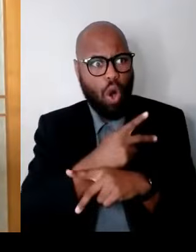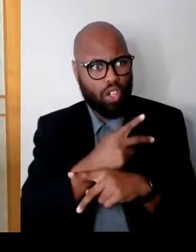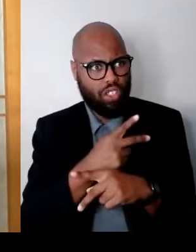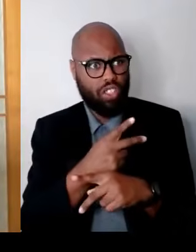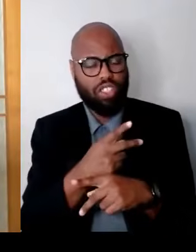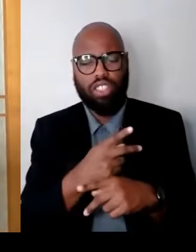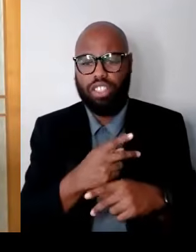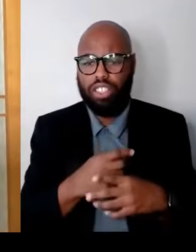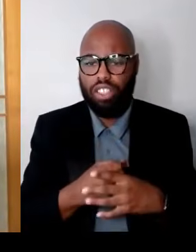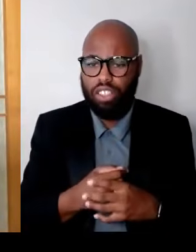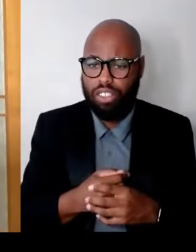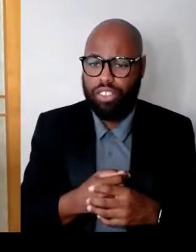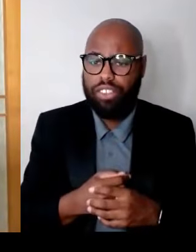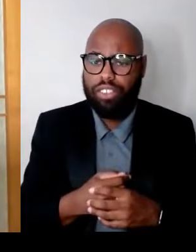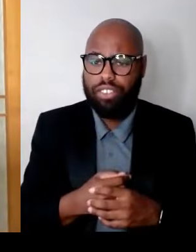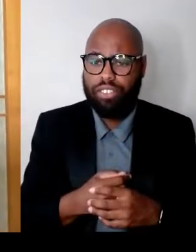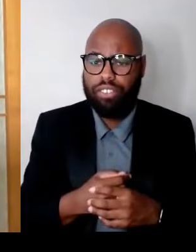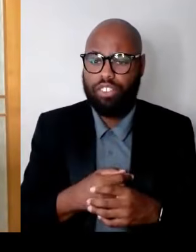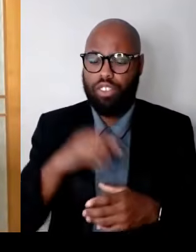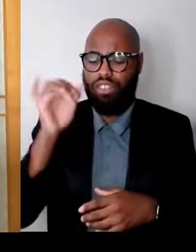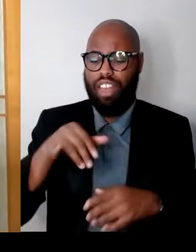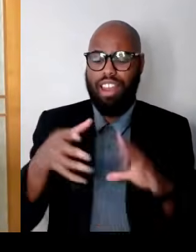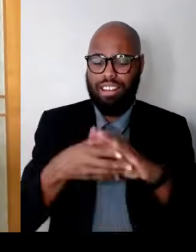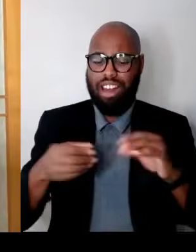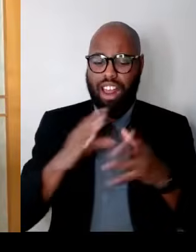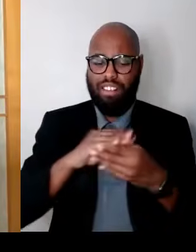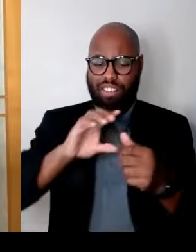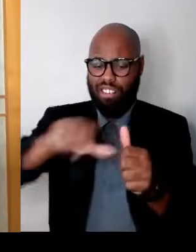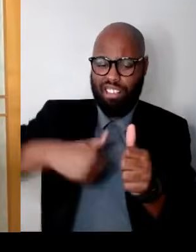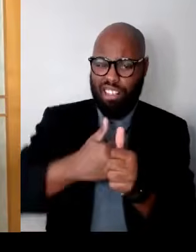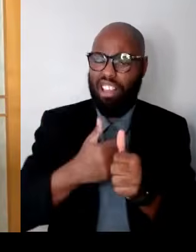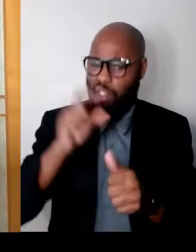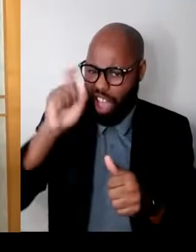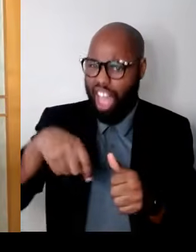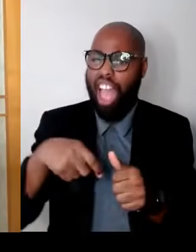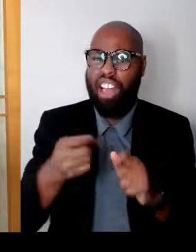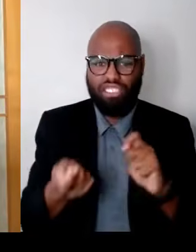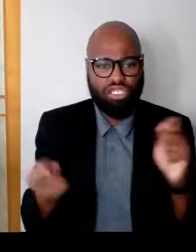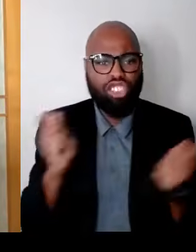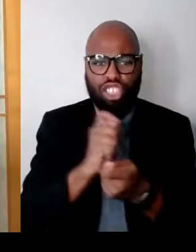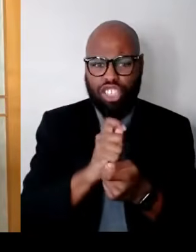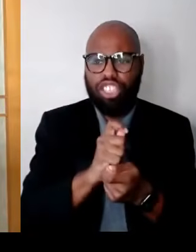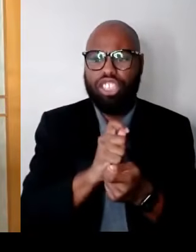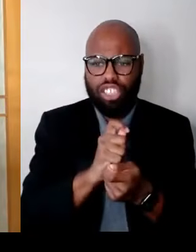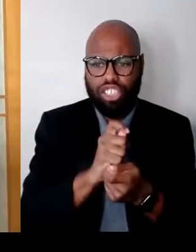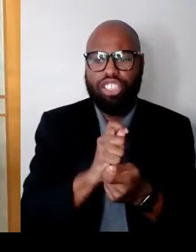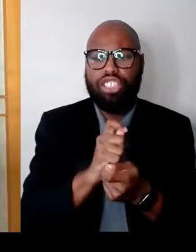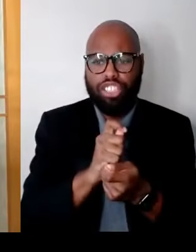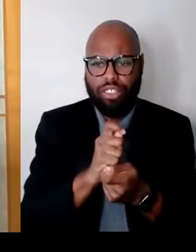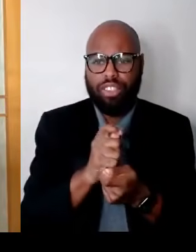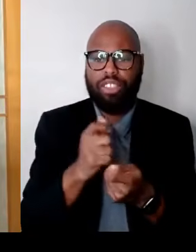So this narrative, we need to change it. And I think that to me is one of the most important things to understand,